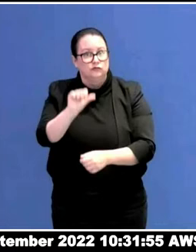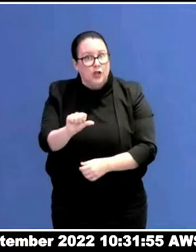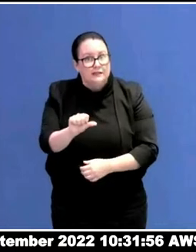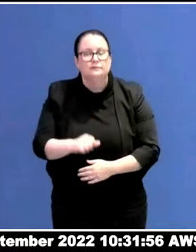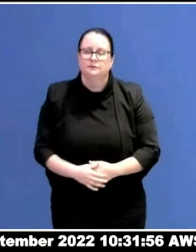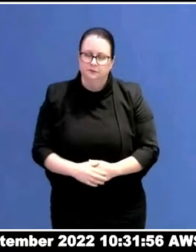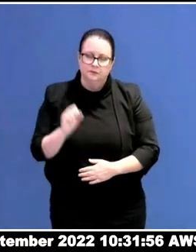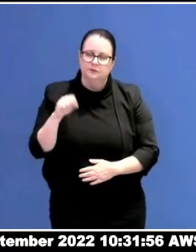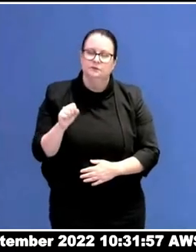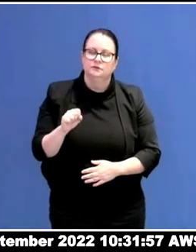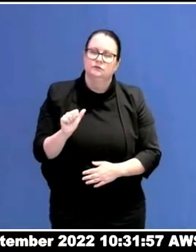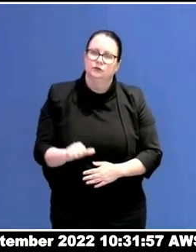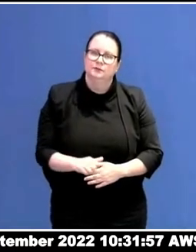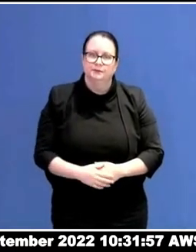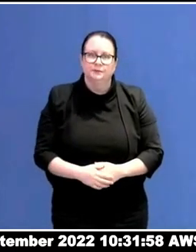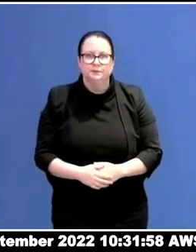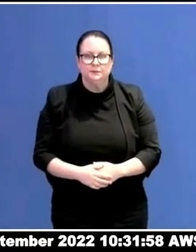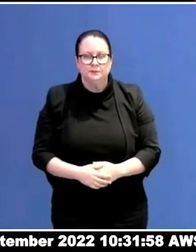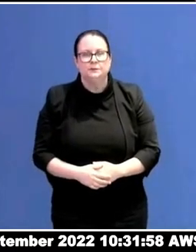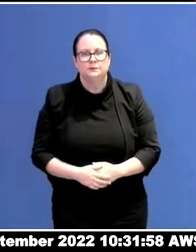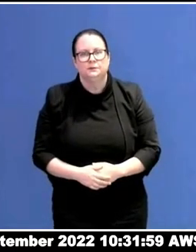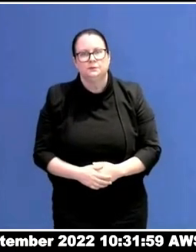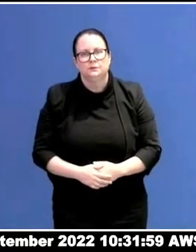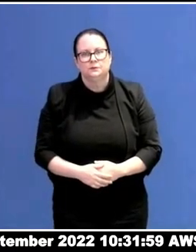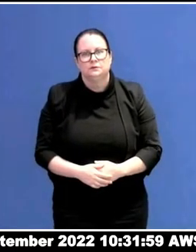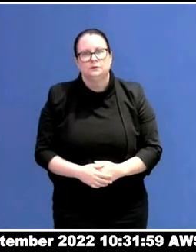That's correct. MR GRIFFIN: Did he return to your home?